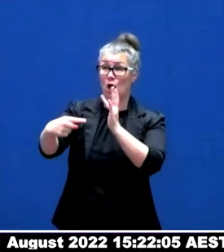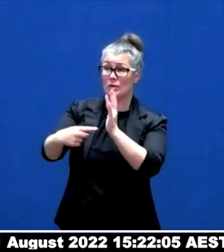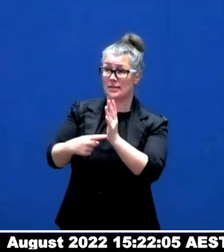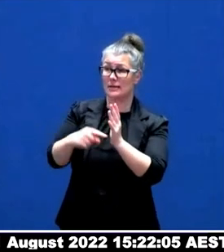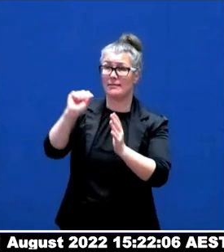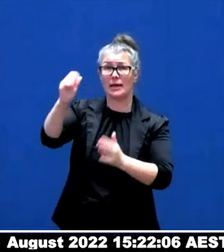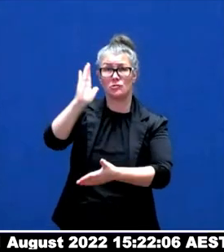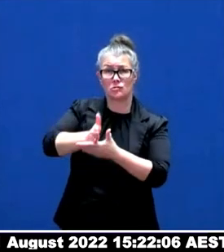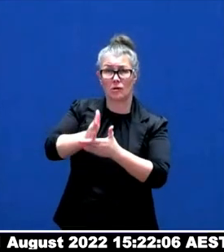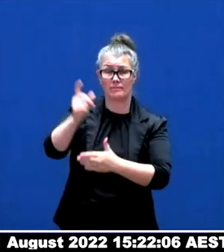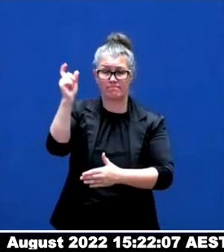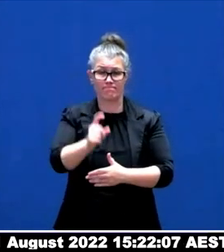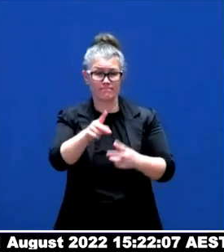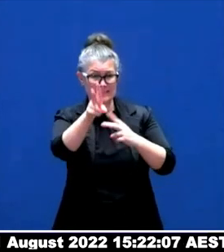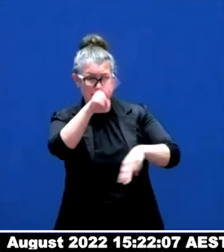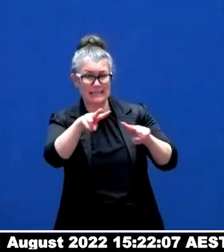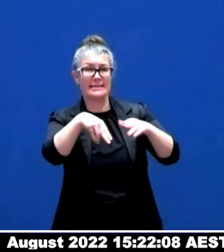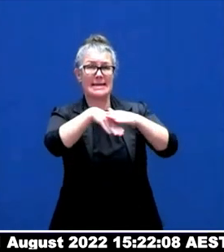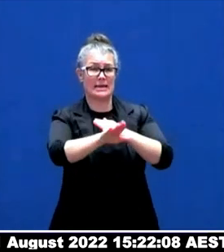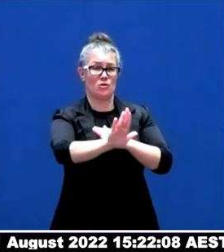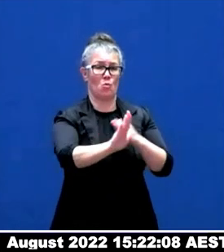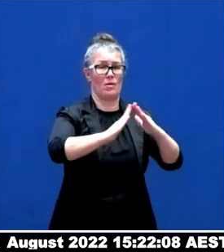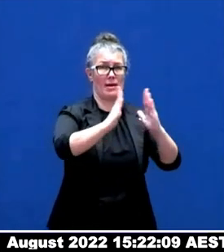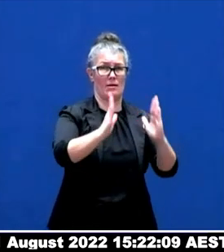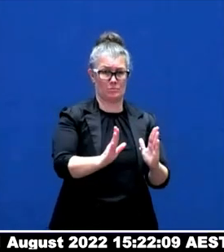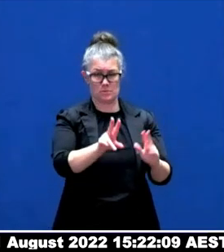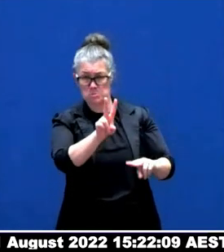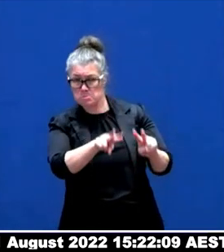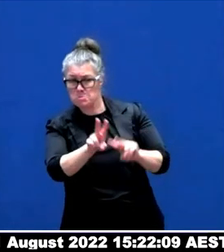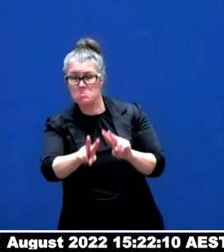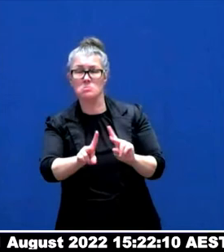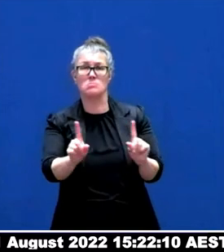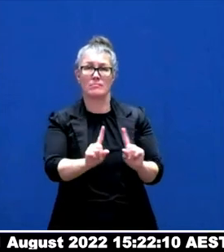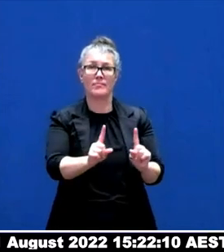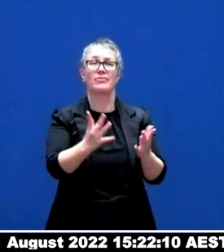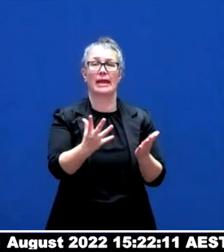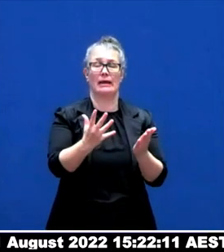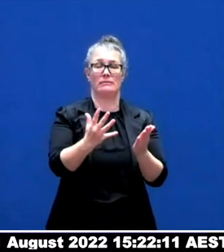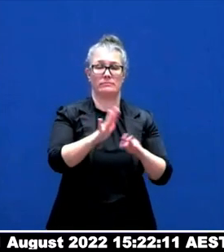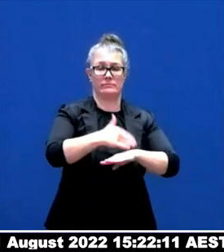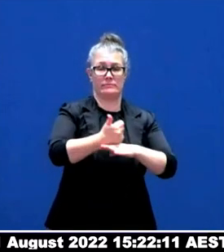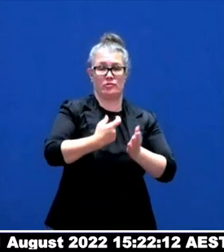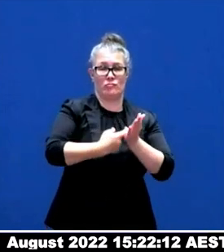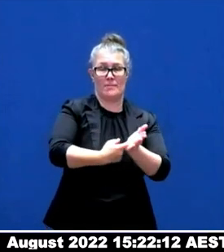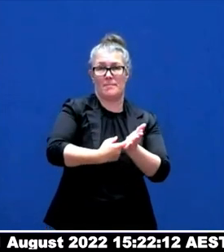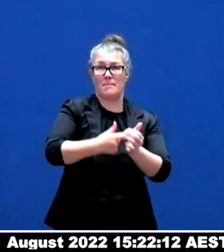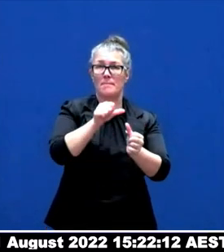participant in their environment and recommend better ways that a participant - or